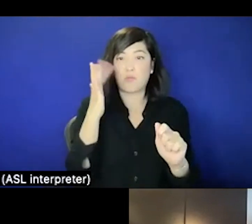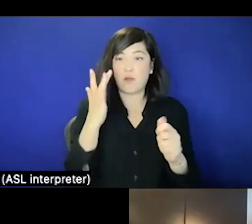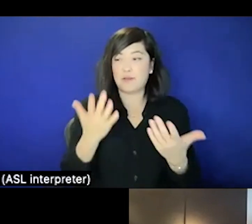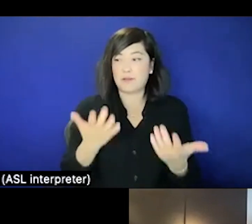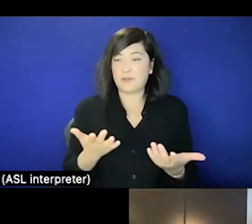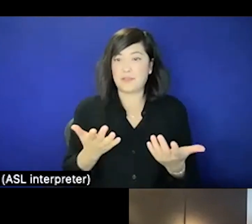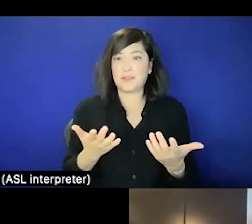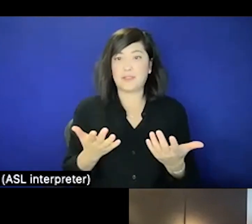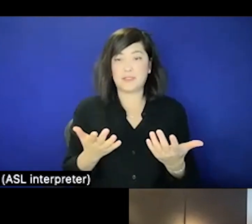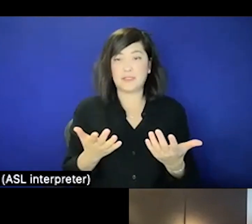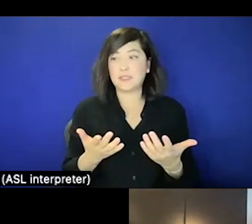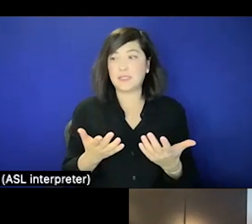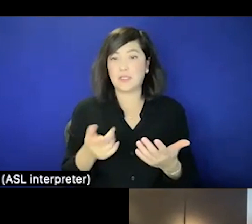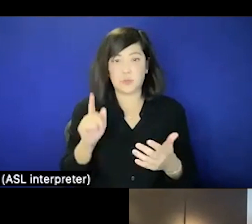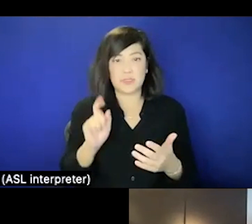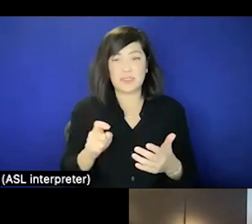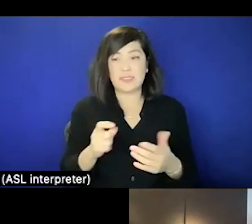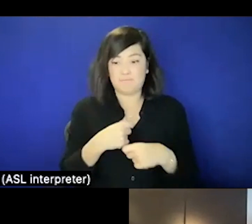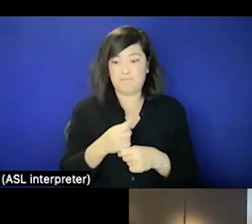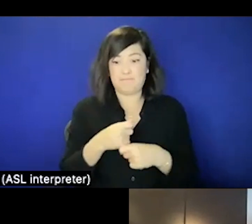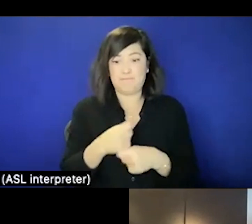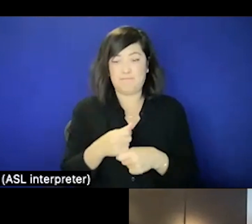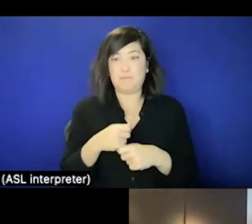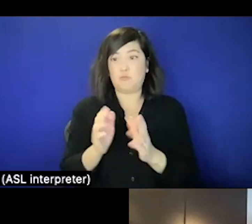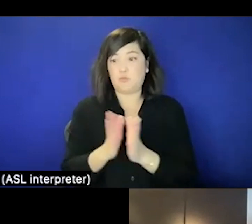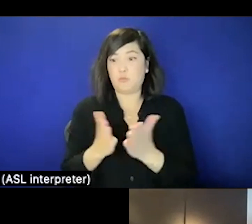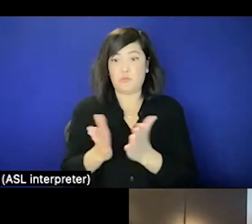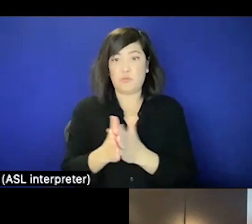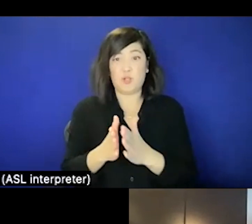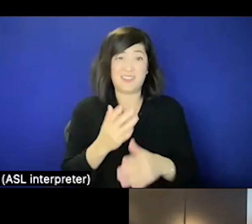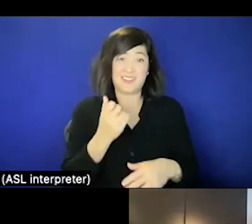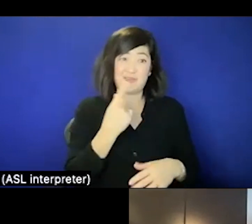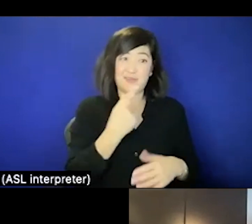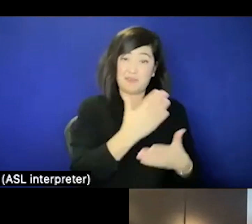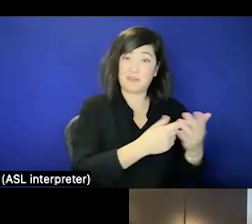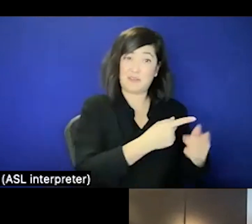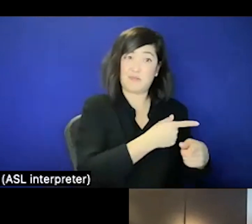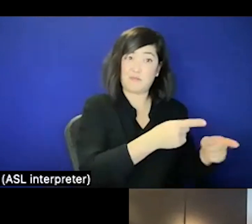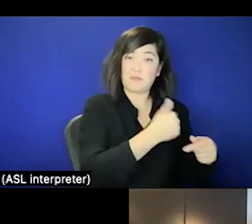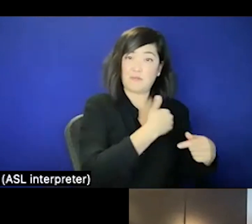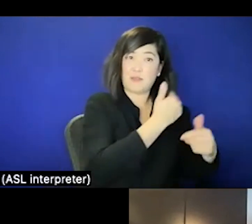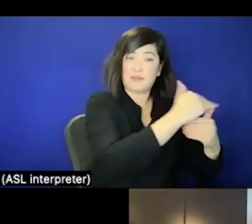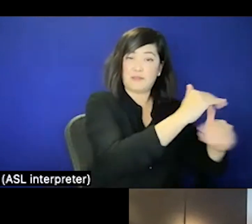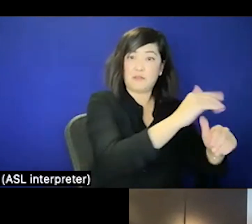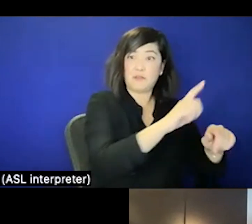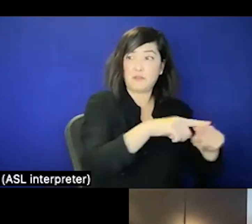to produce a book and a publisher is looking for a solution, then it would be good to have access to,